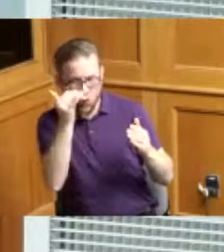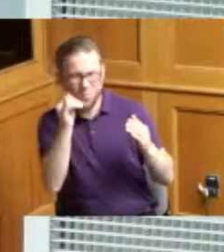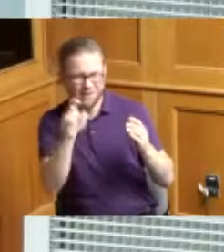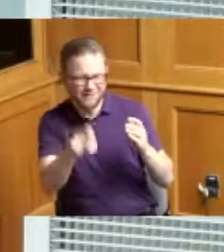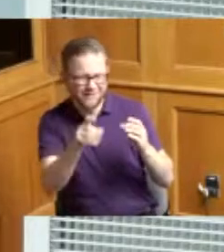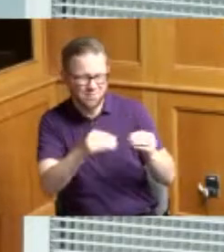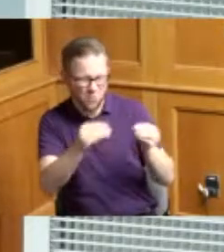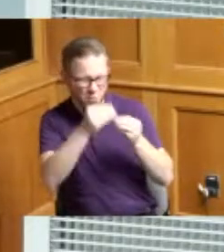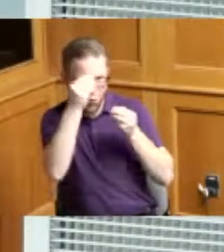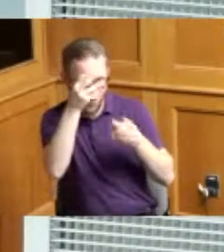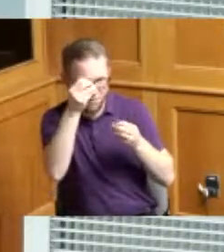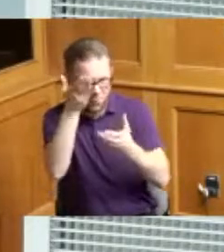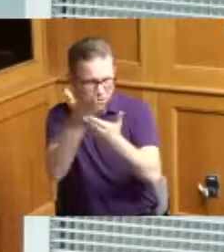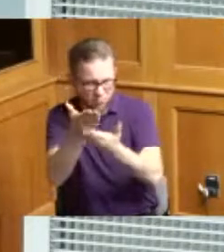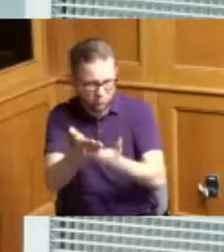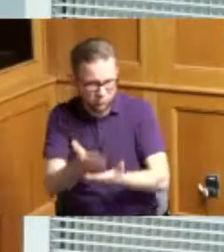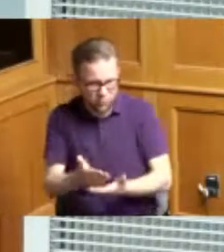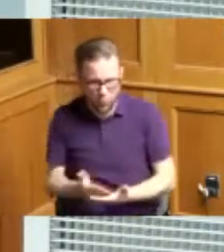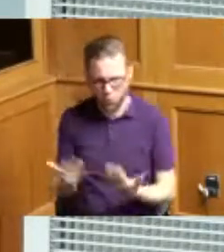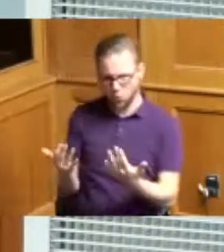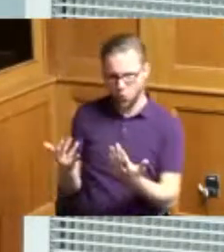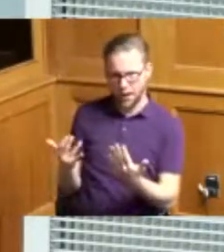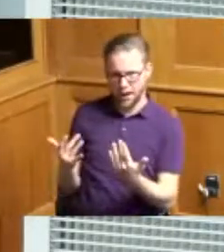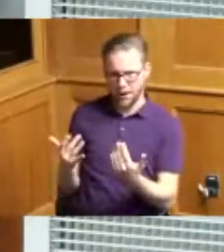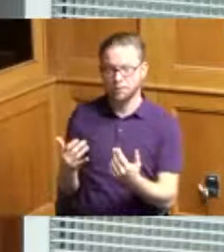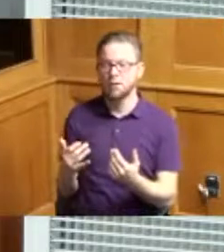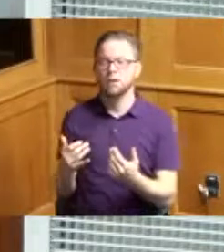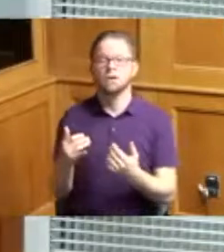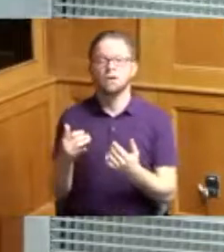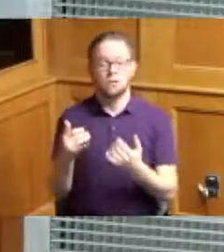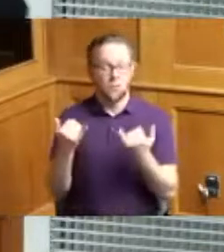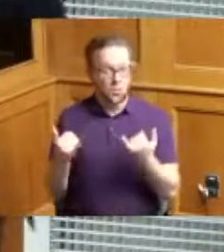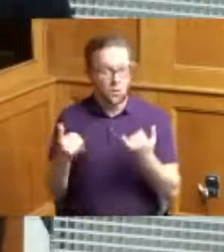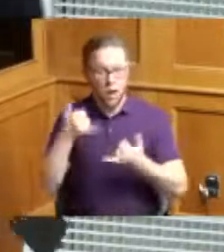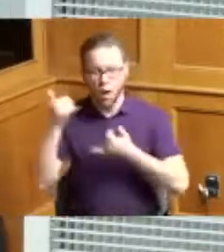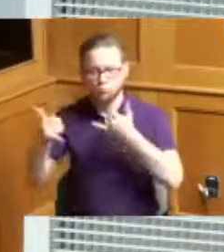waiting on additional verification so we're making phone calls now that's that part of that process